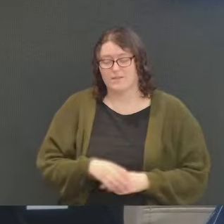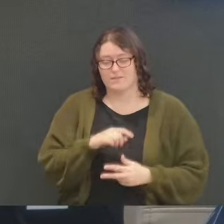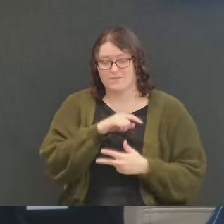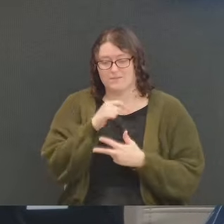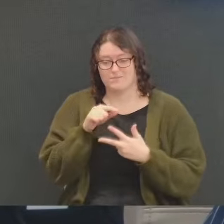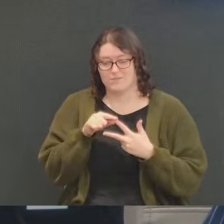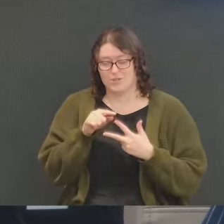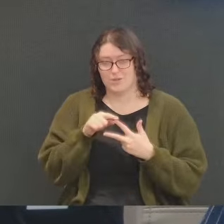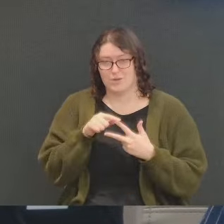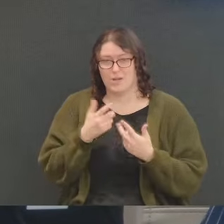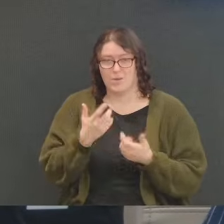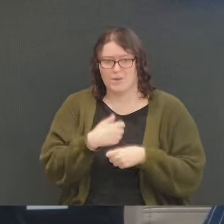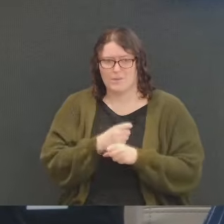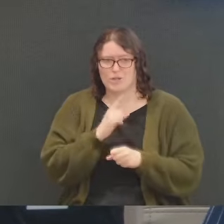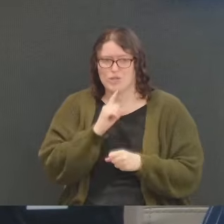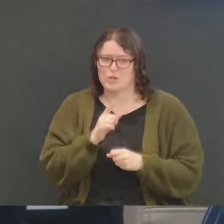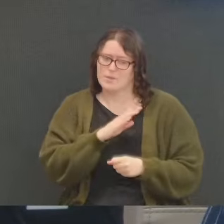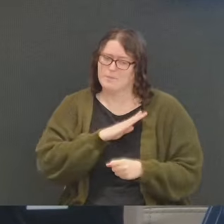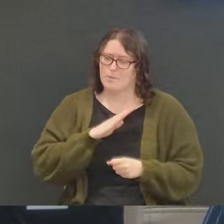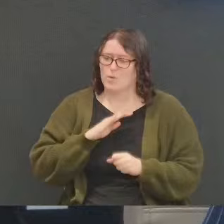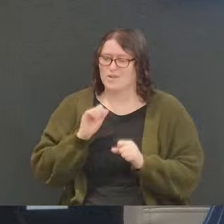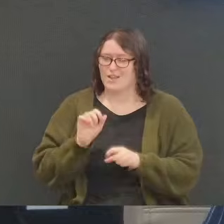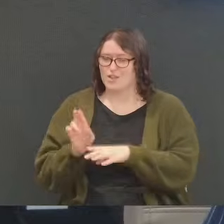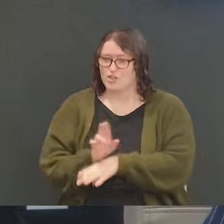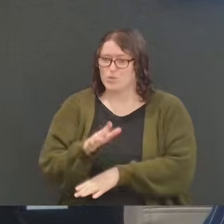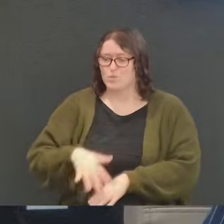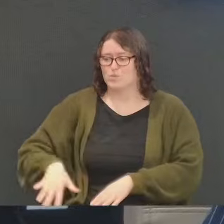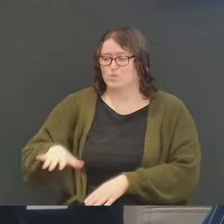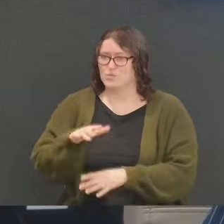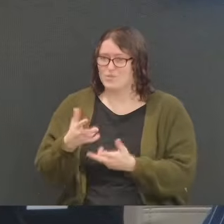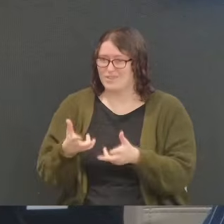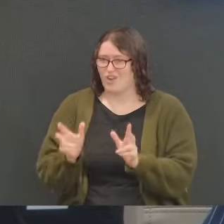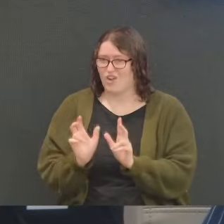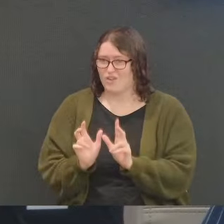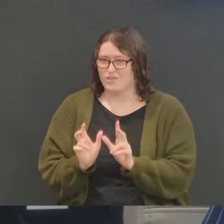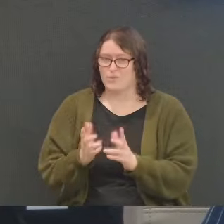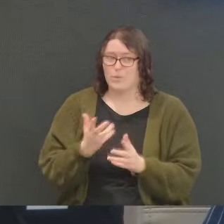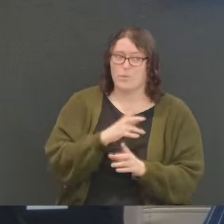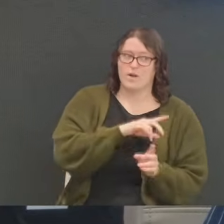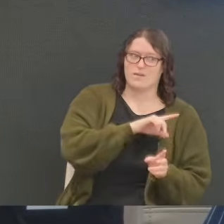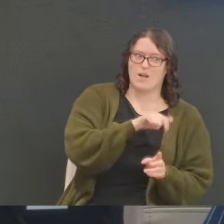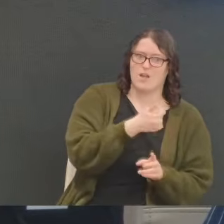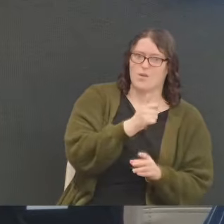this board could be used because we're trying to get outside concerts. Not just the concerts that